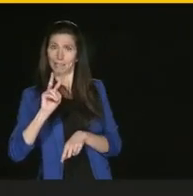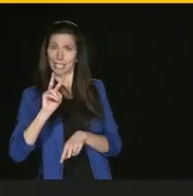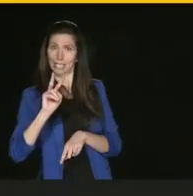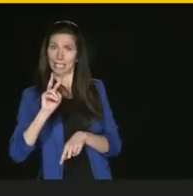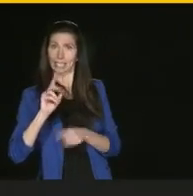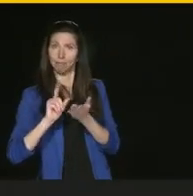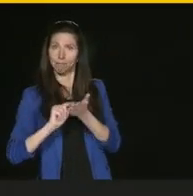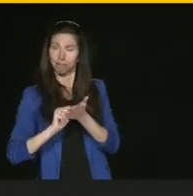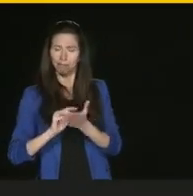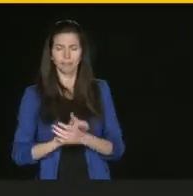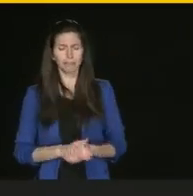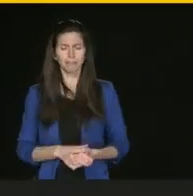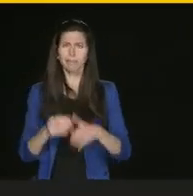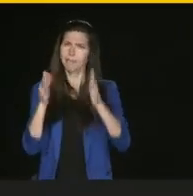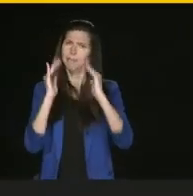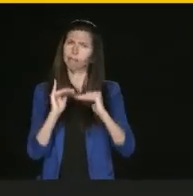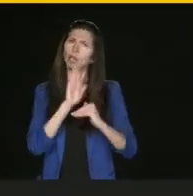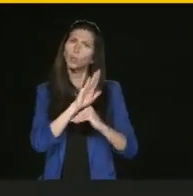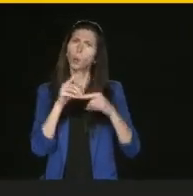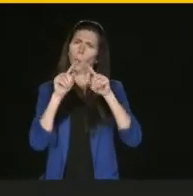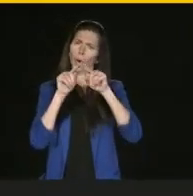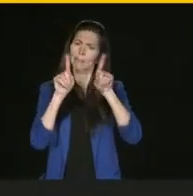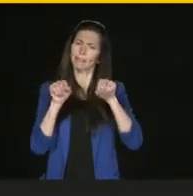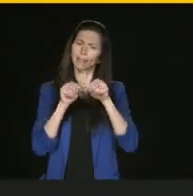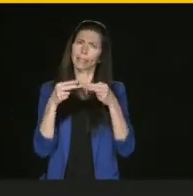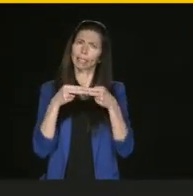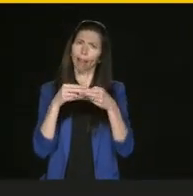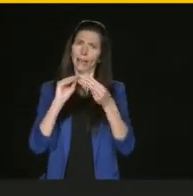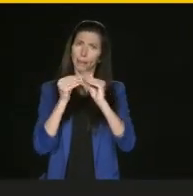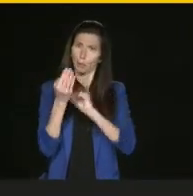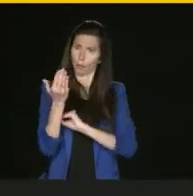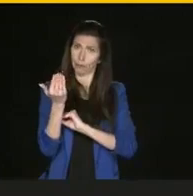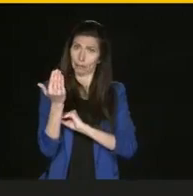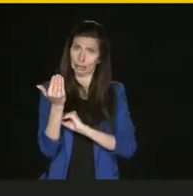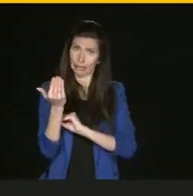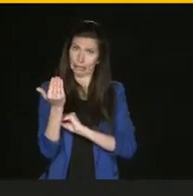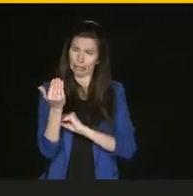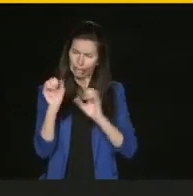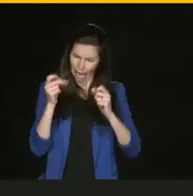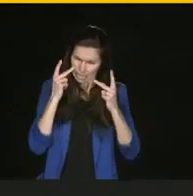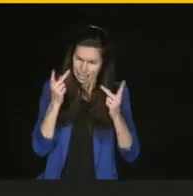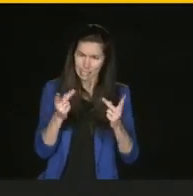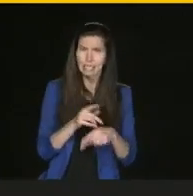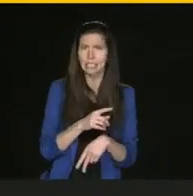GLEN? (Question by Media): GLEN MCGREGOR, CTV NEWS. ON CHART 15, IT SPECIFIES THE